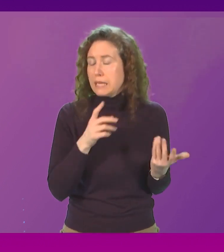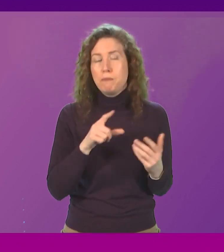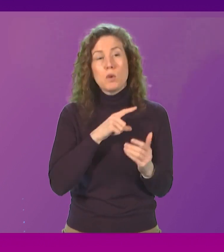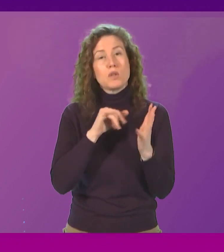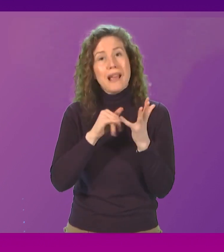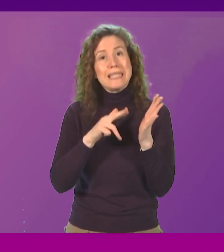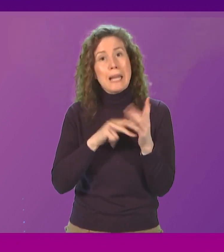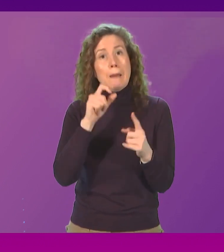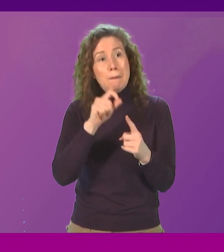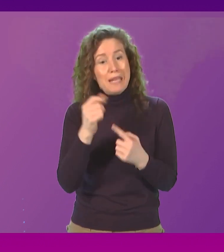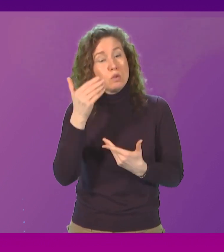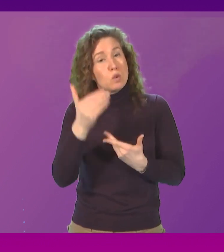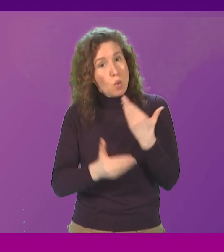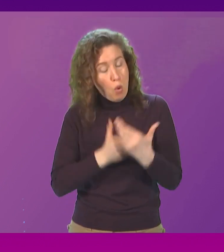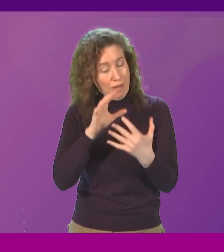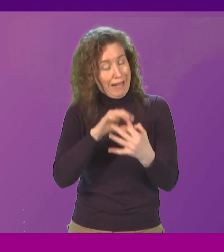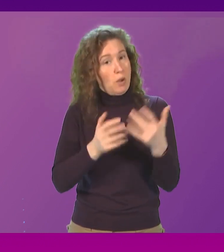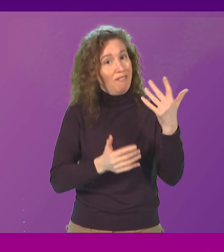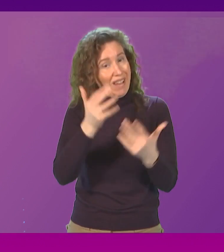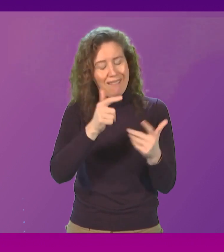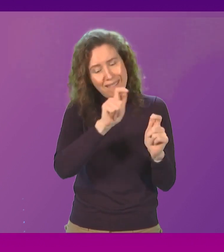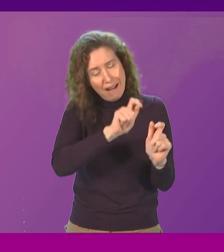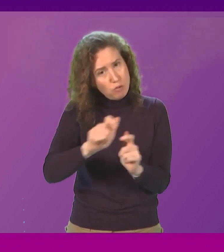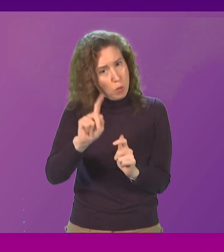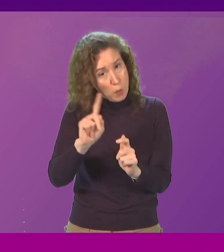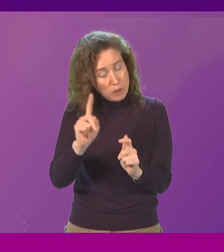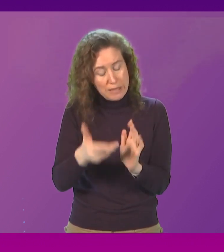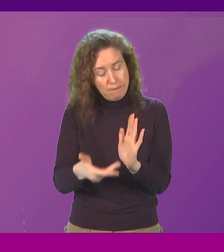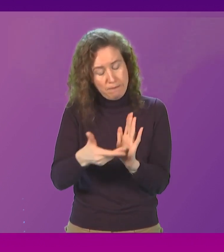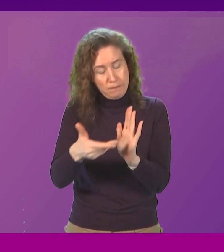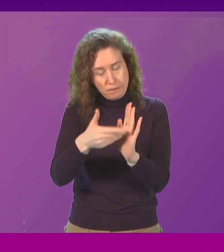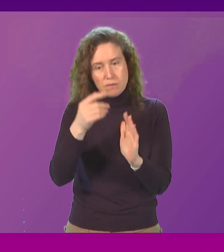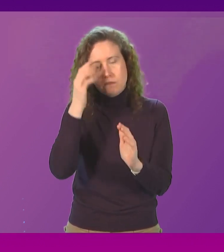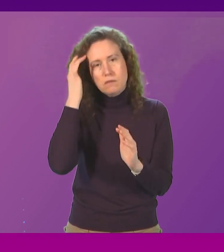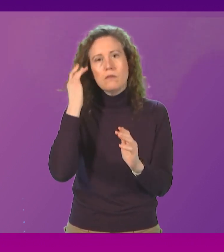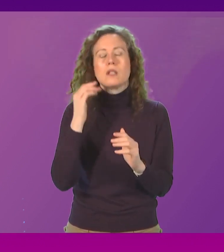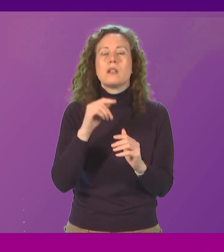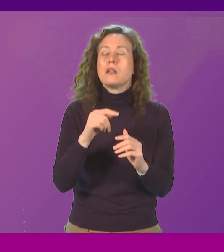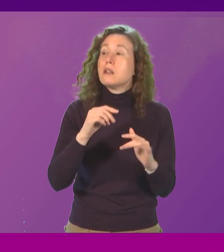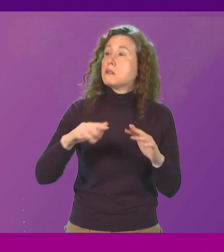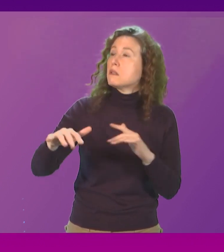The SNP’s story on those figures continued: it said that the impression given in the media